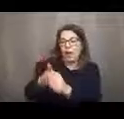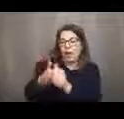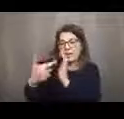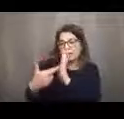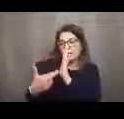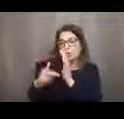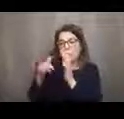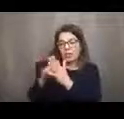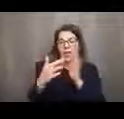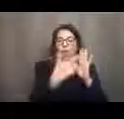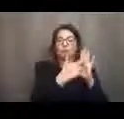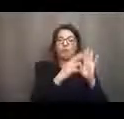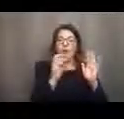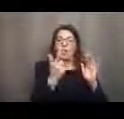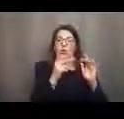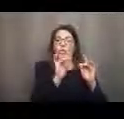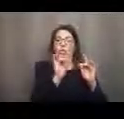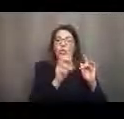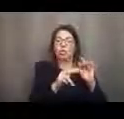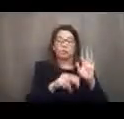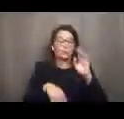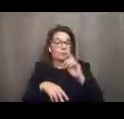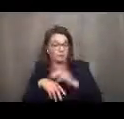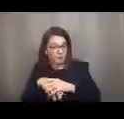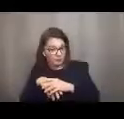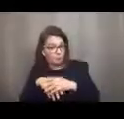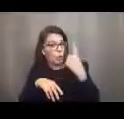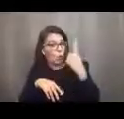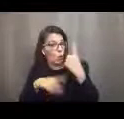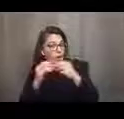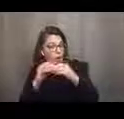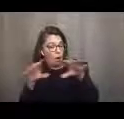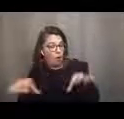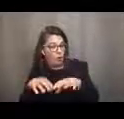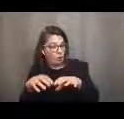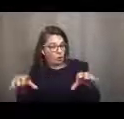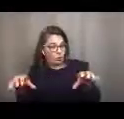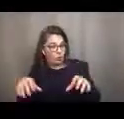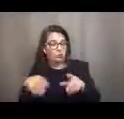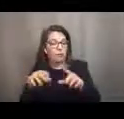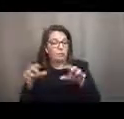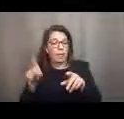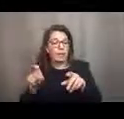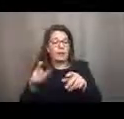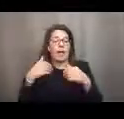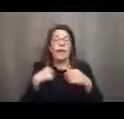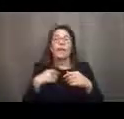Now, there's another action that's required and that is following the Retrospective Review